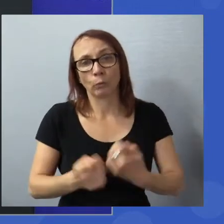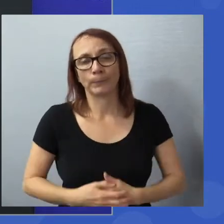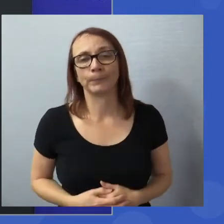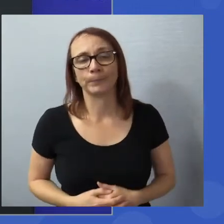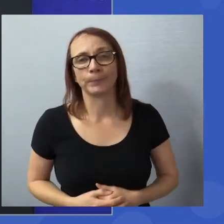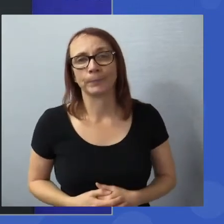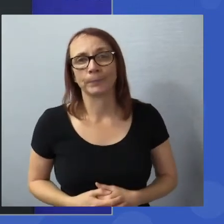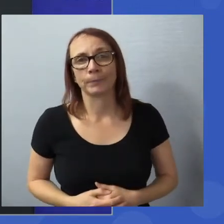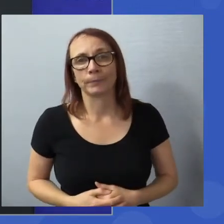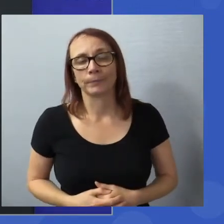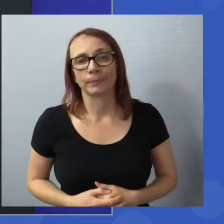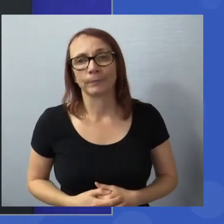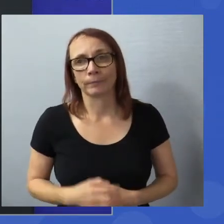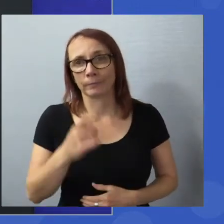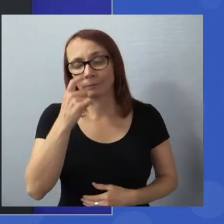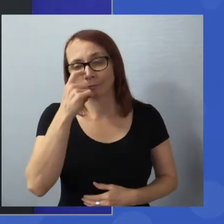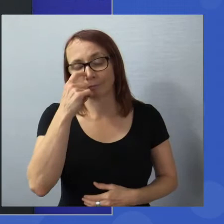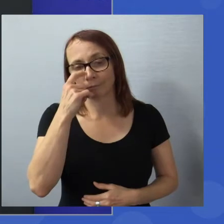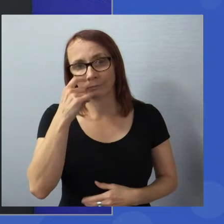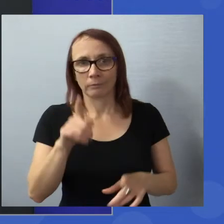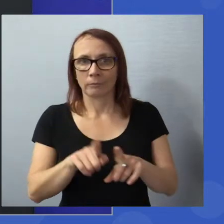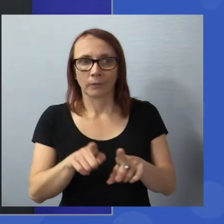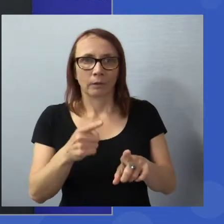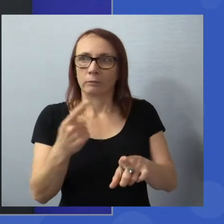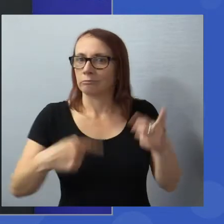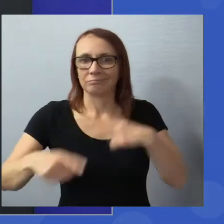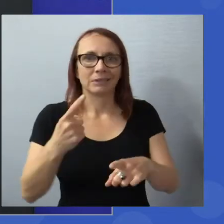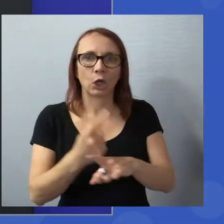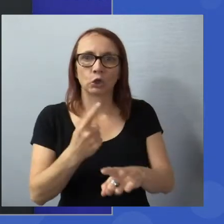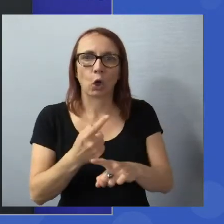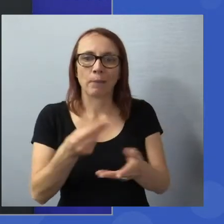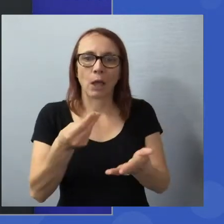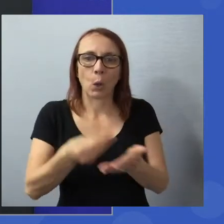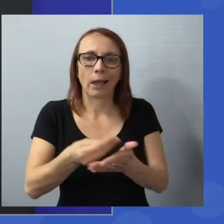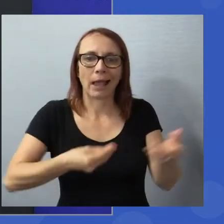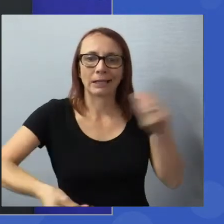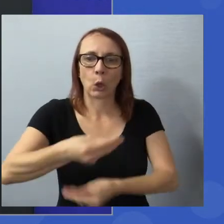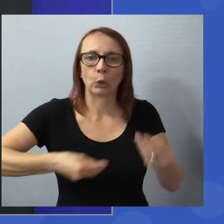aspiration to recalibrate the economy again most taxes are reserved the UK